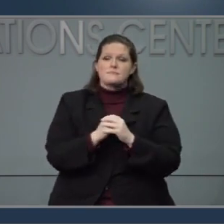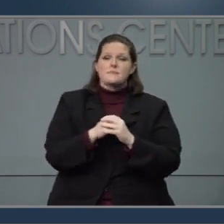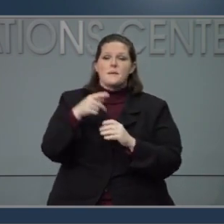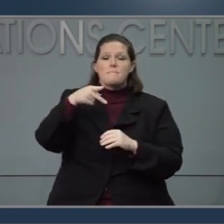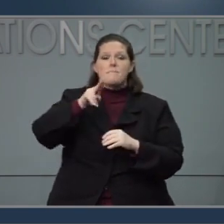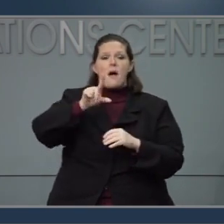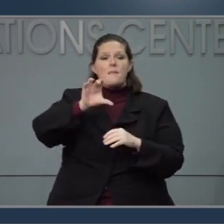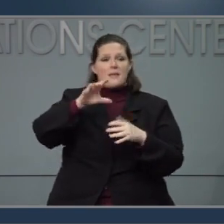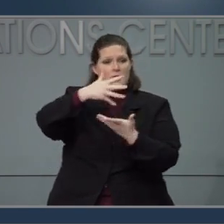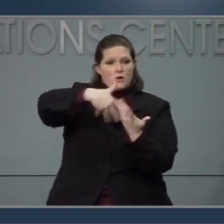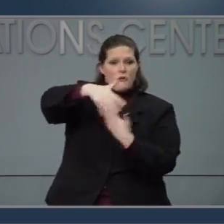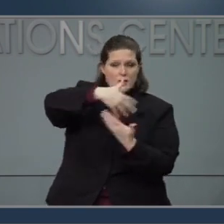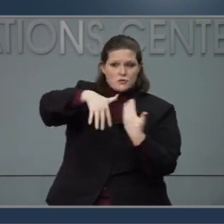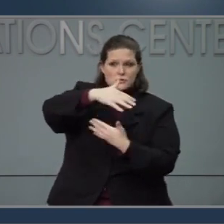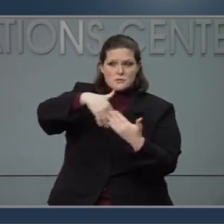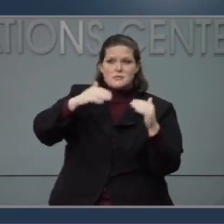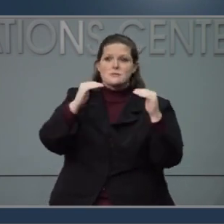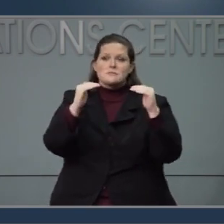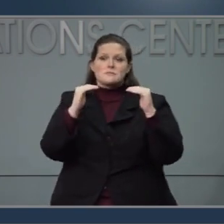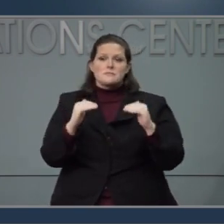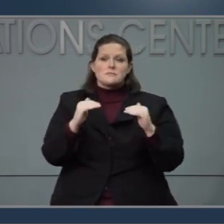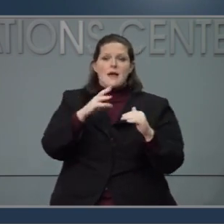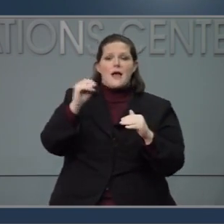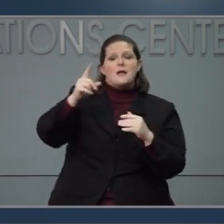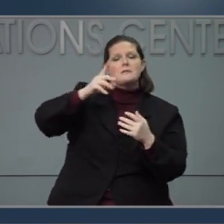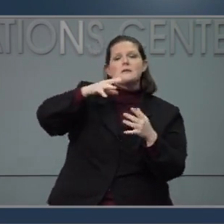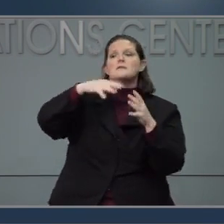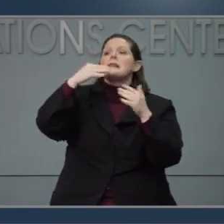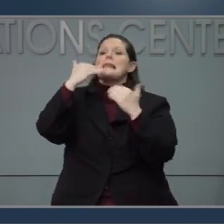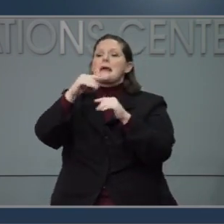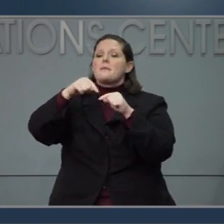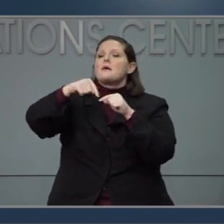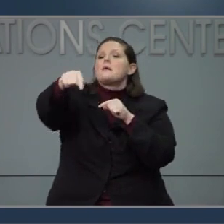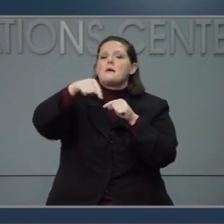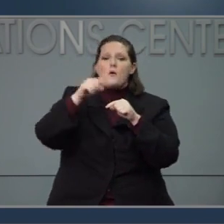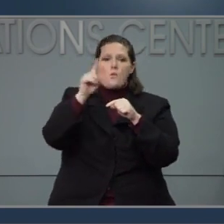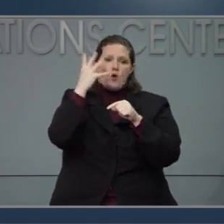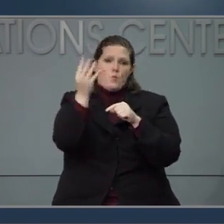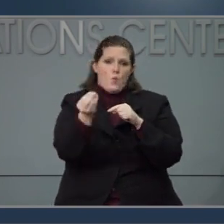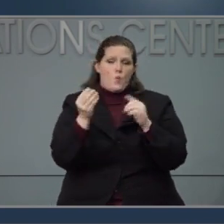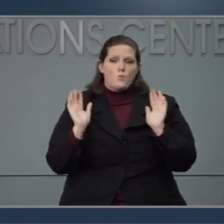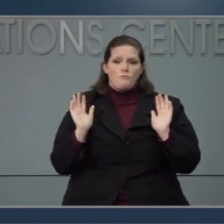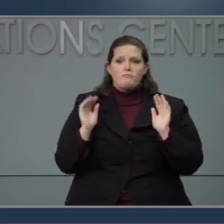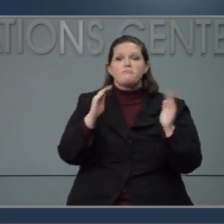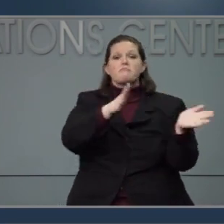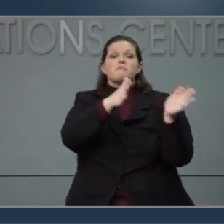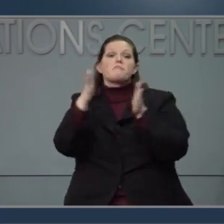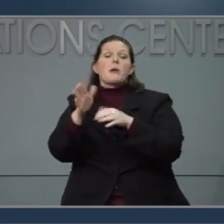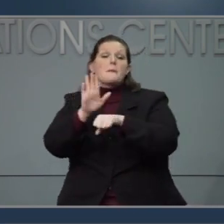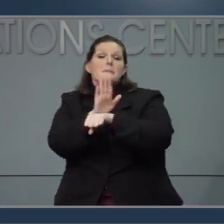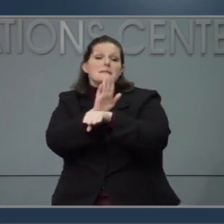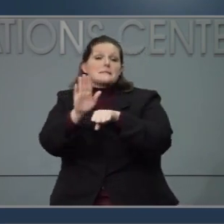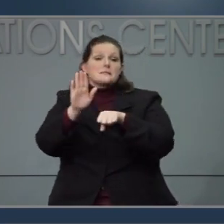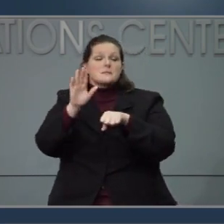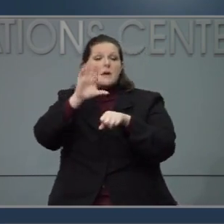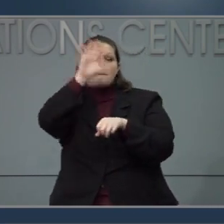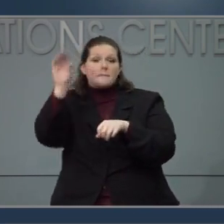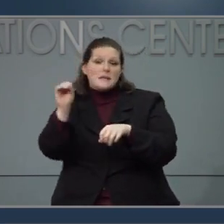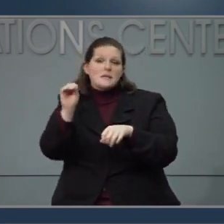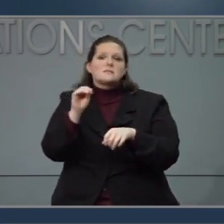REDUCE YOUR PUBLIC INTERACTIONS TO MAINLY ESSENTIAL ACTIVITIES AND AVOID SETTINGS WHERE PEOPLE CONGREGATE.